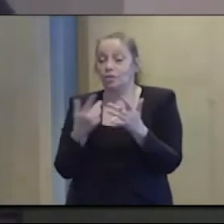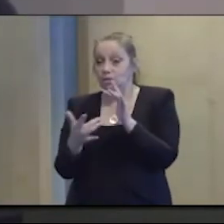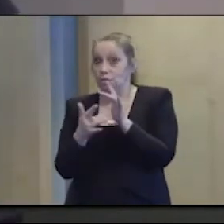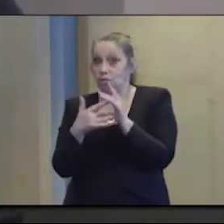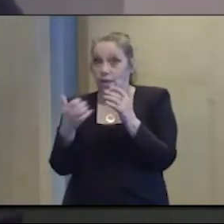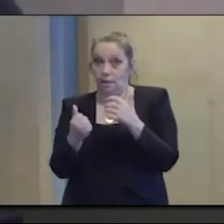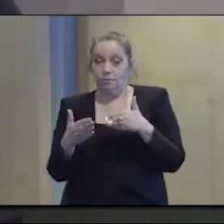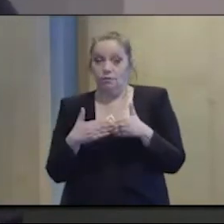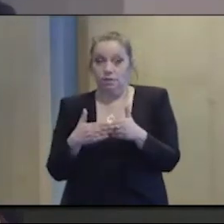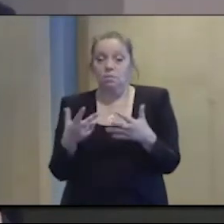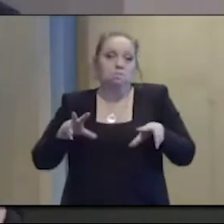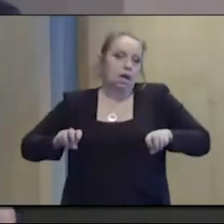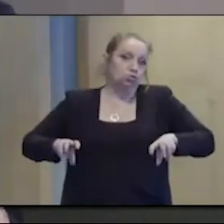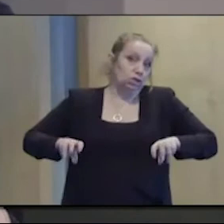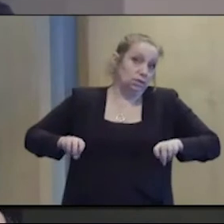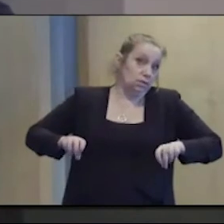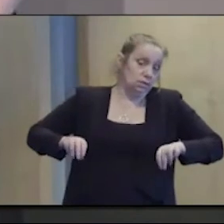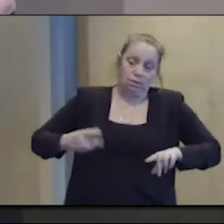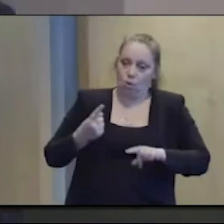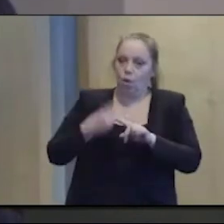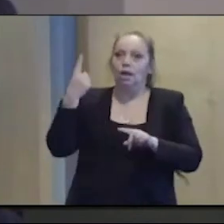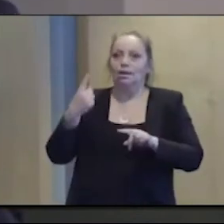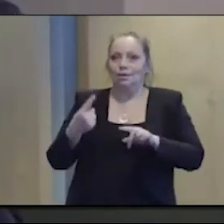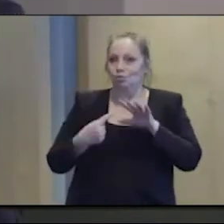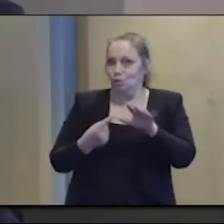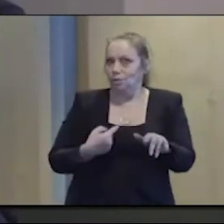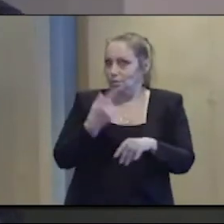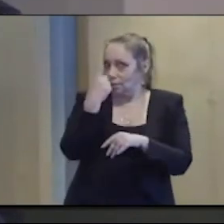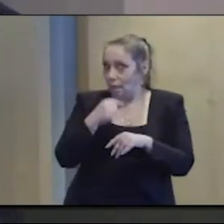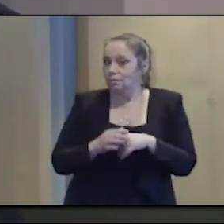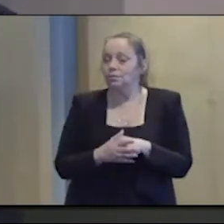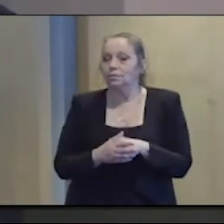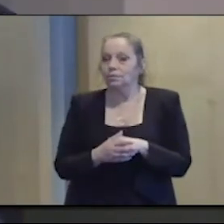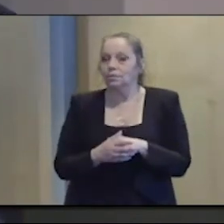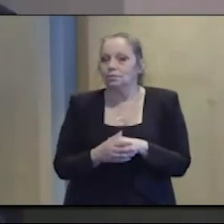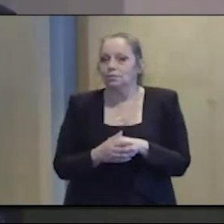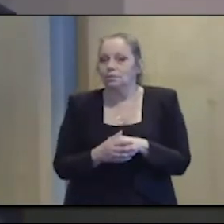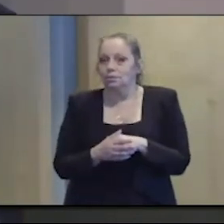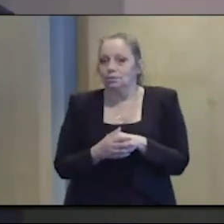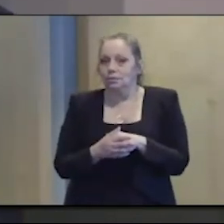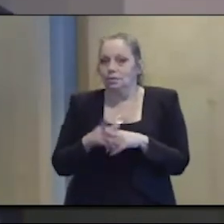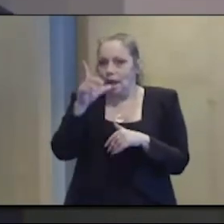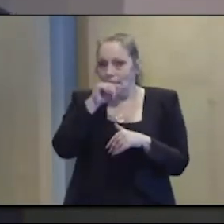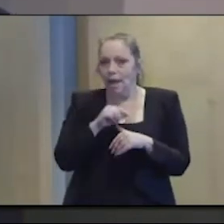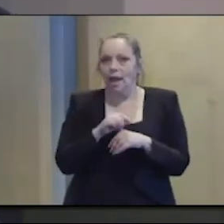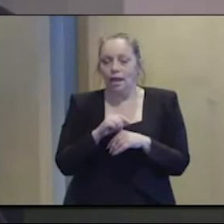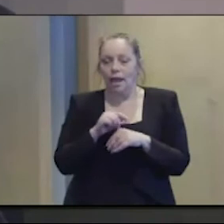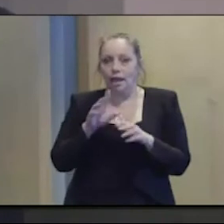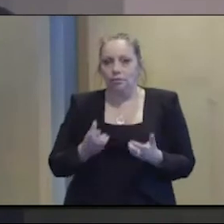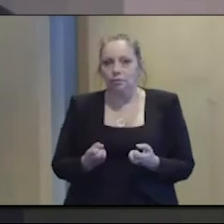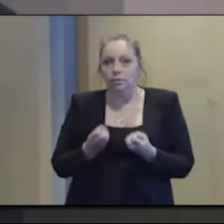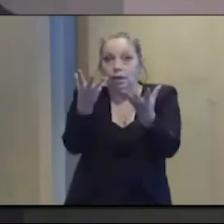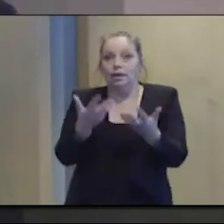them is batteries which respond really quickly and it can can inject energy quickly. There are many